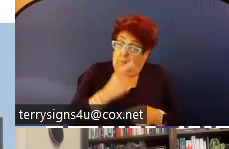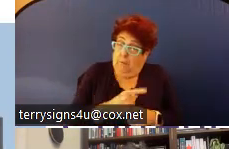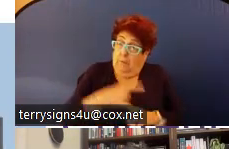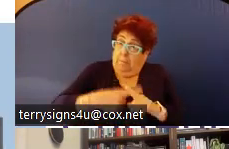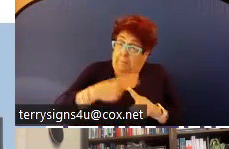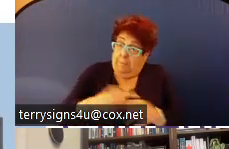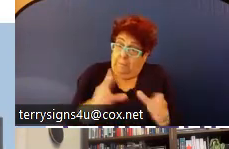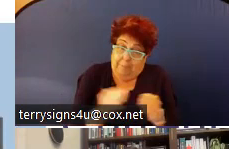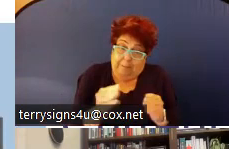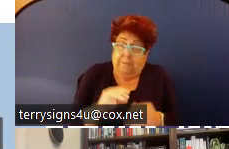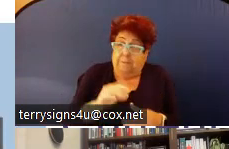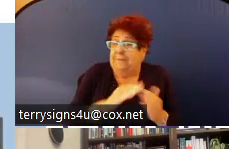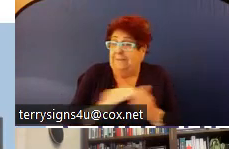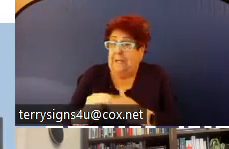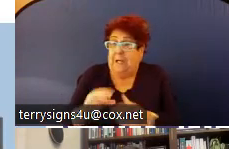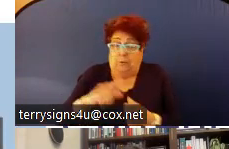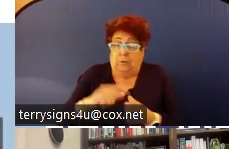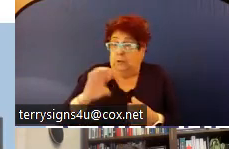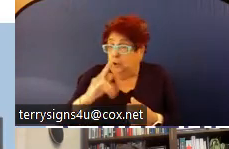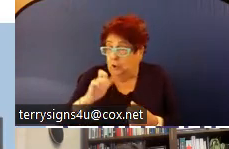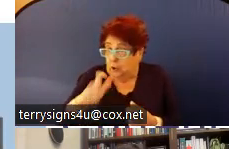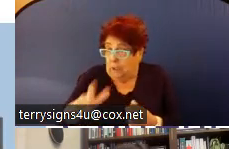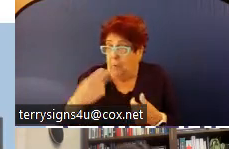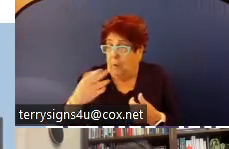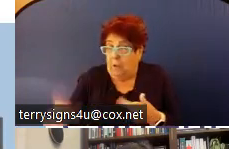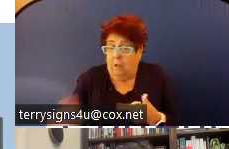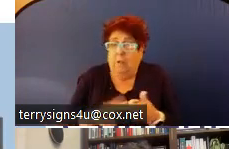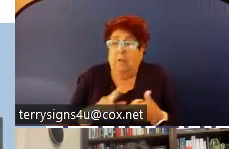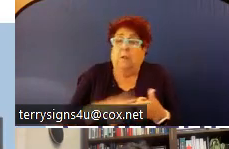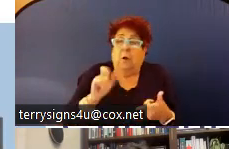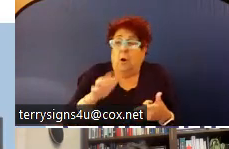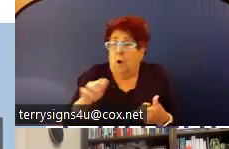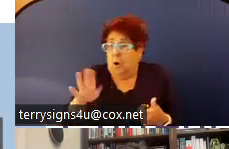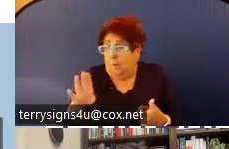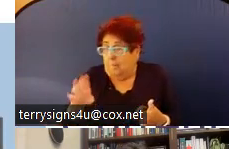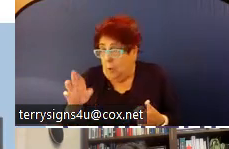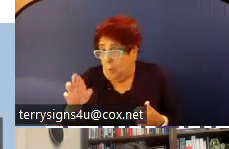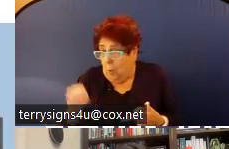Hill, the town of Carrboro, the different local municipalities are actually involved in and can